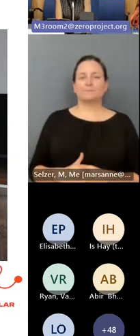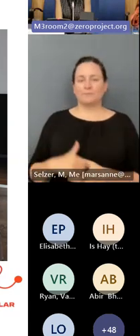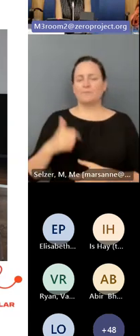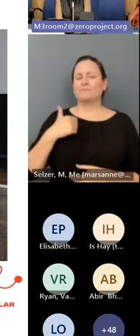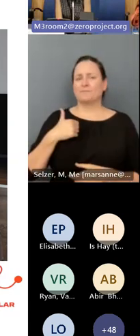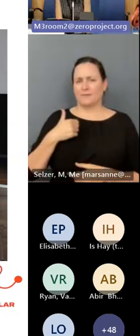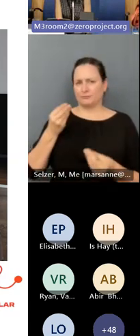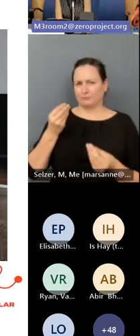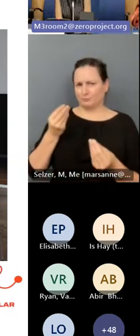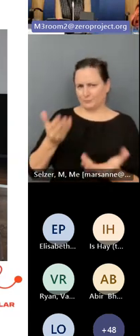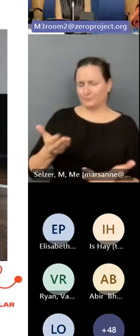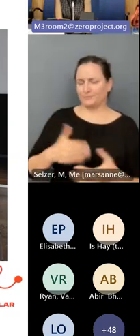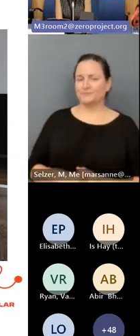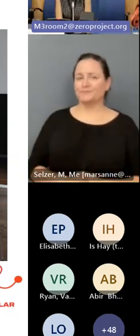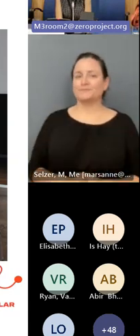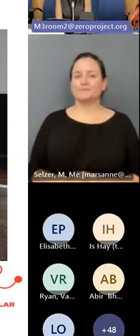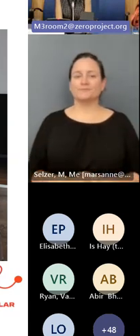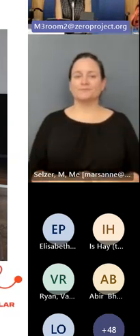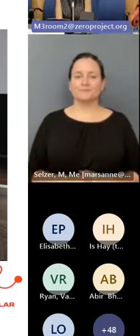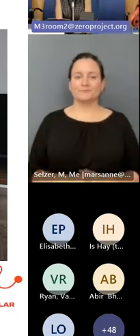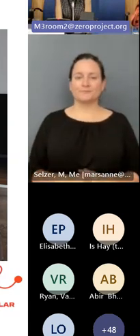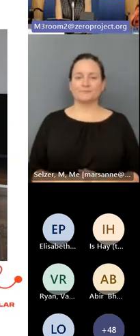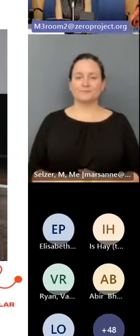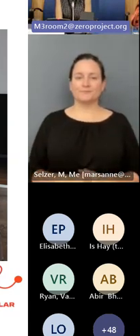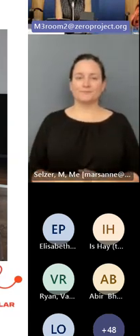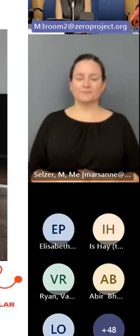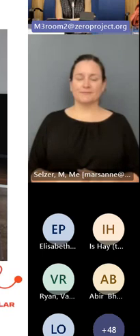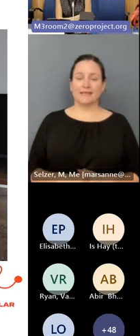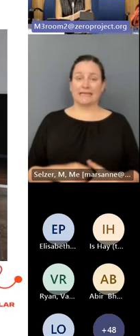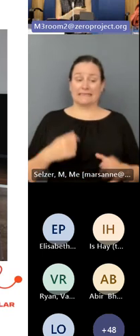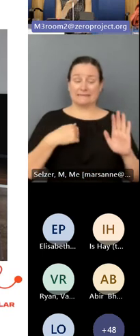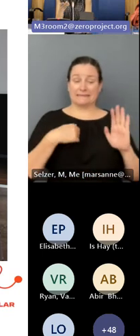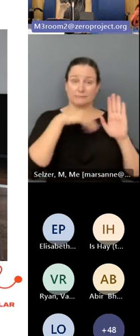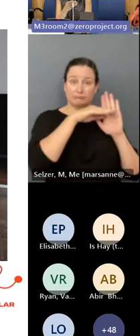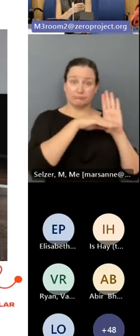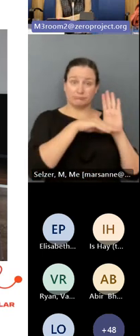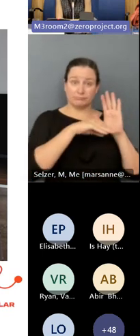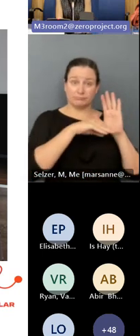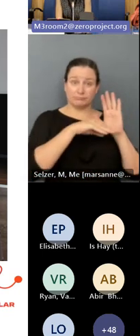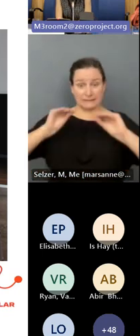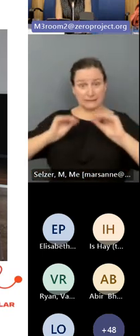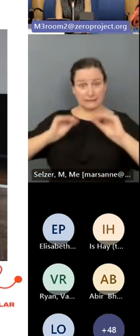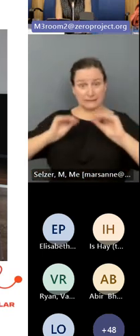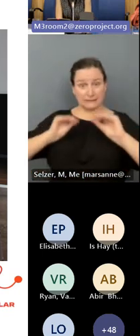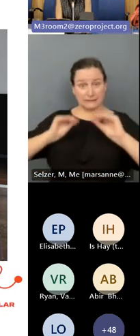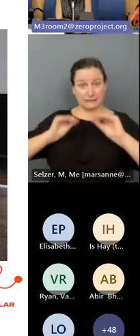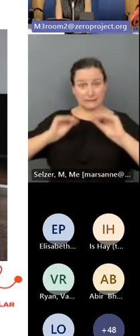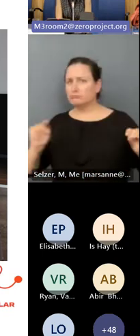the change. As a result of this program, more and more young people become socially and financially